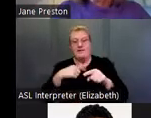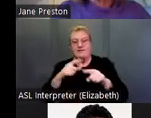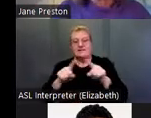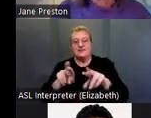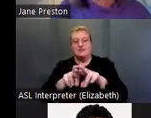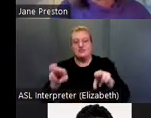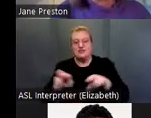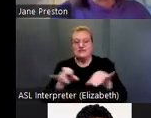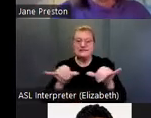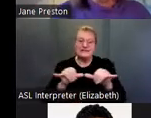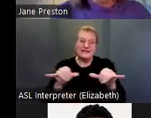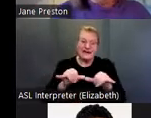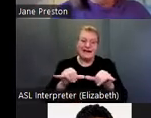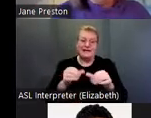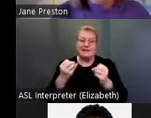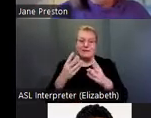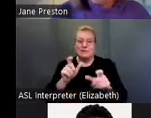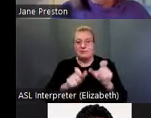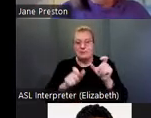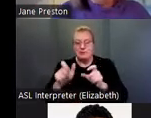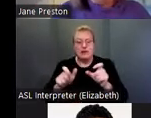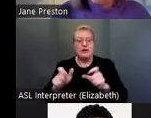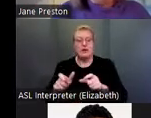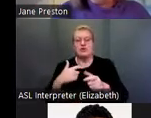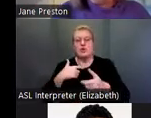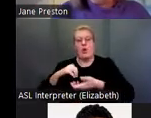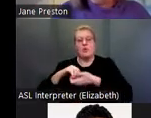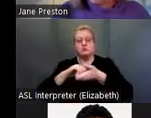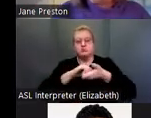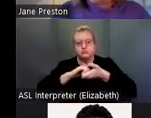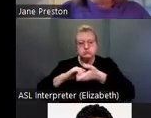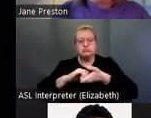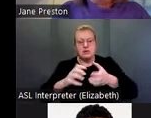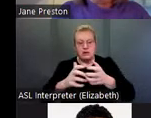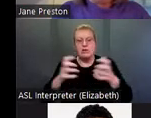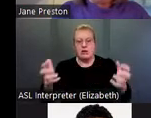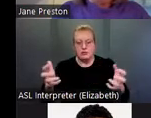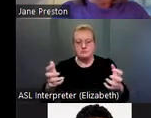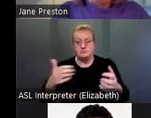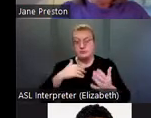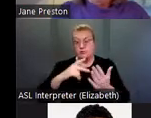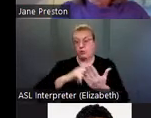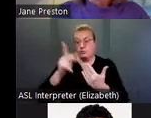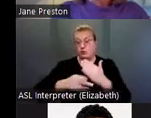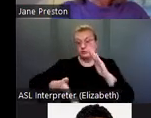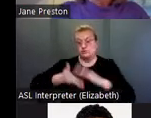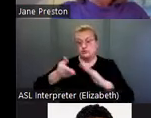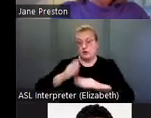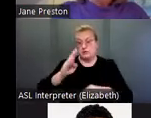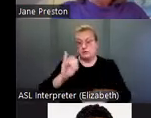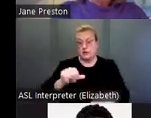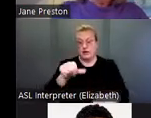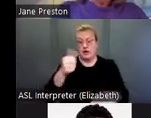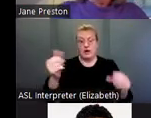but we do a lot collaboratively. And there are programs that are run by other organizations,